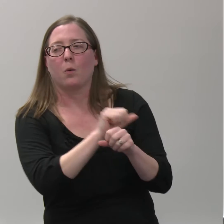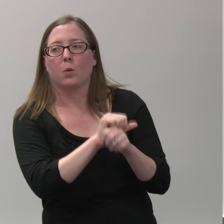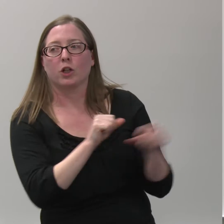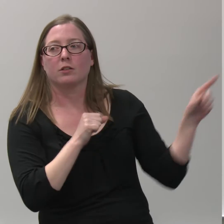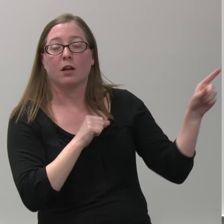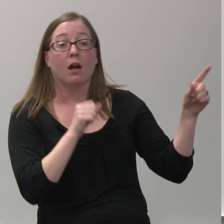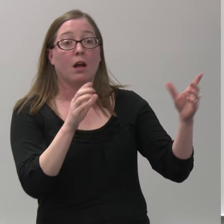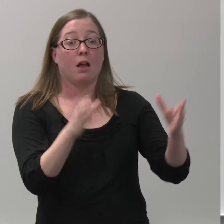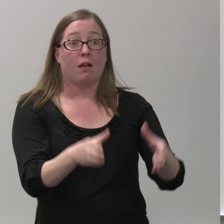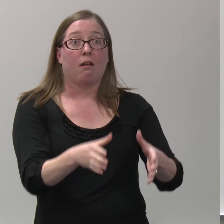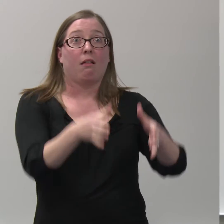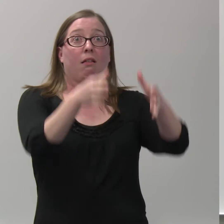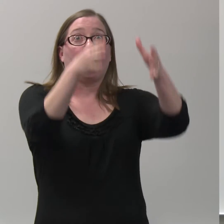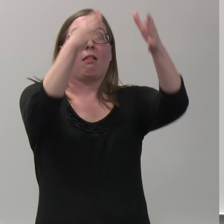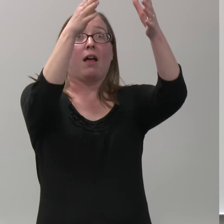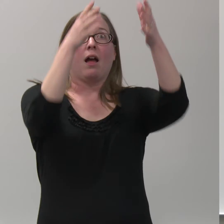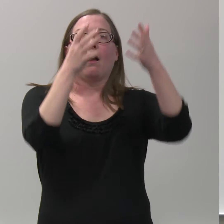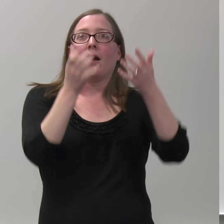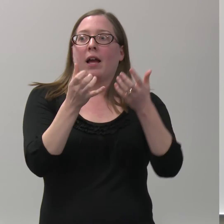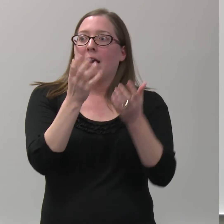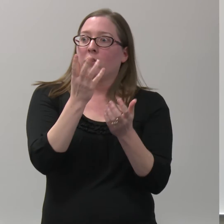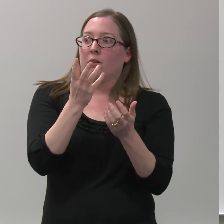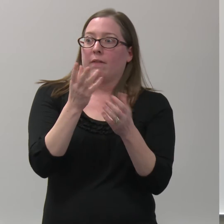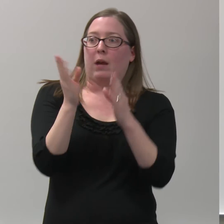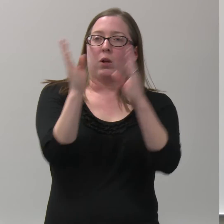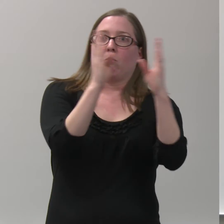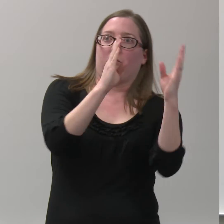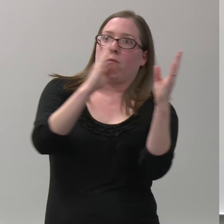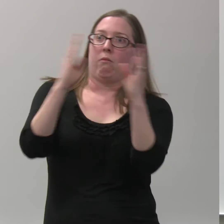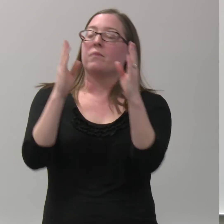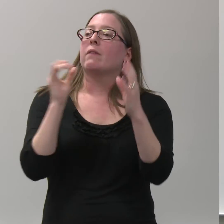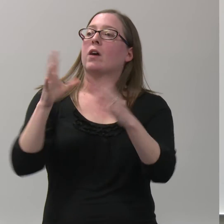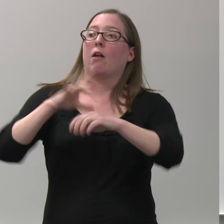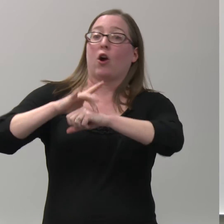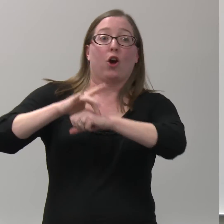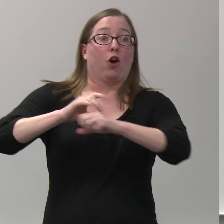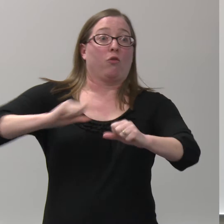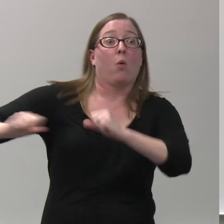which these very tall buildings would actually sway about 5 or 6 inches during earthquakes.